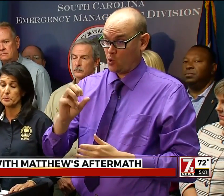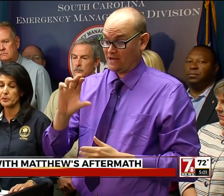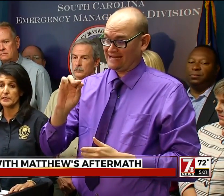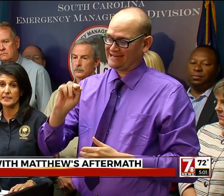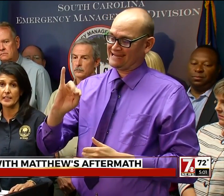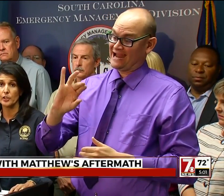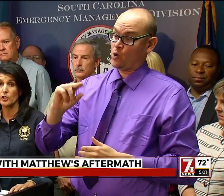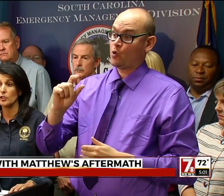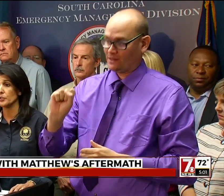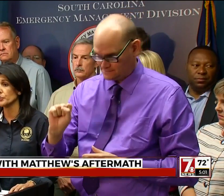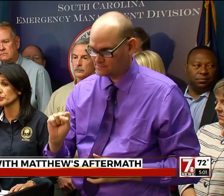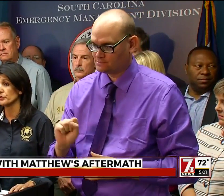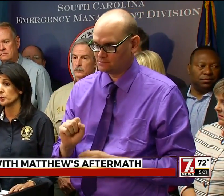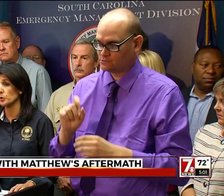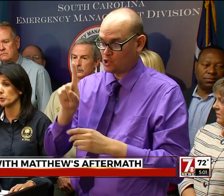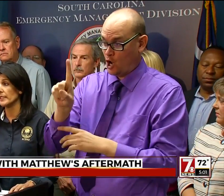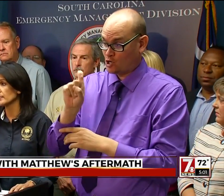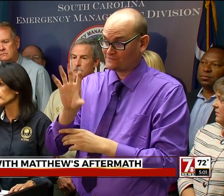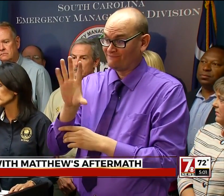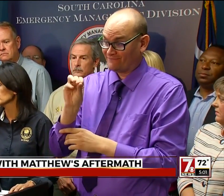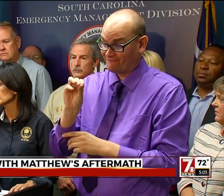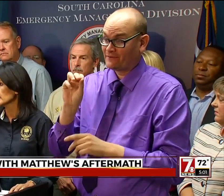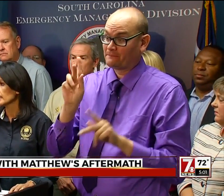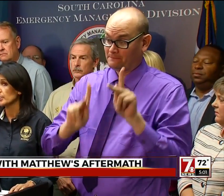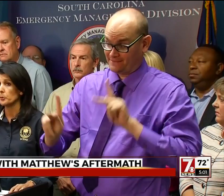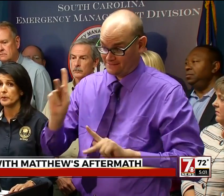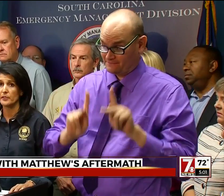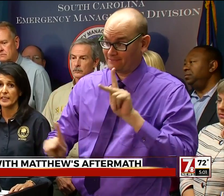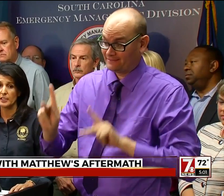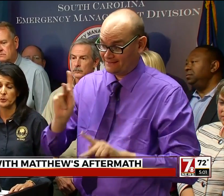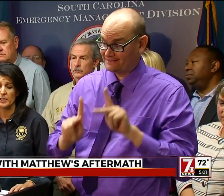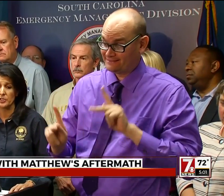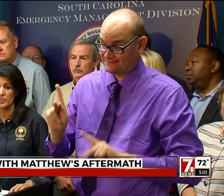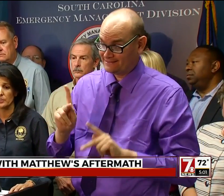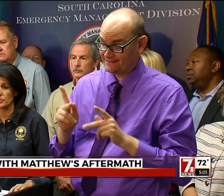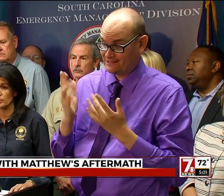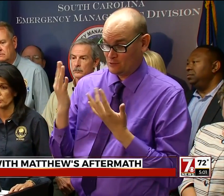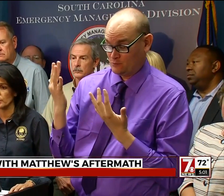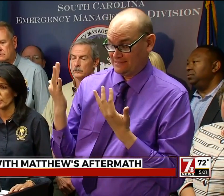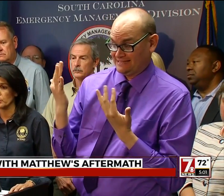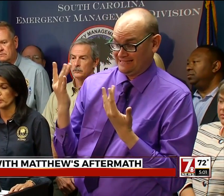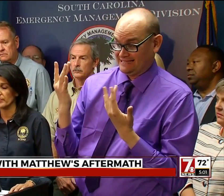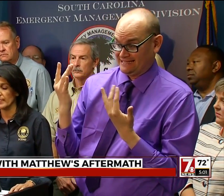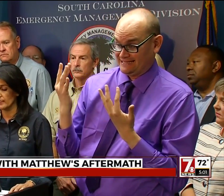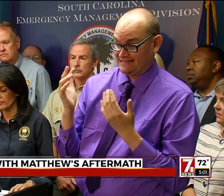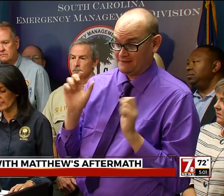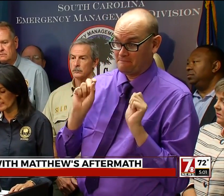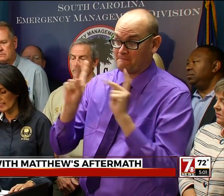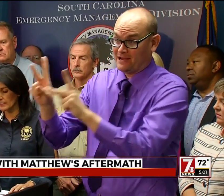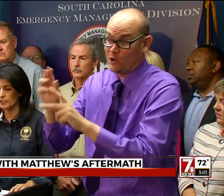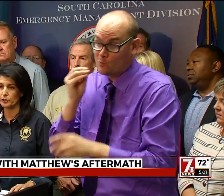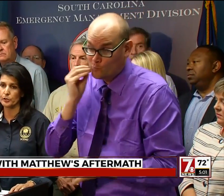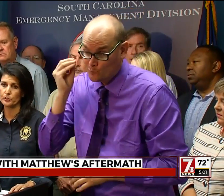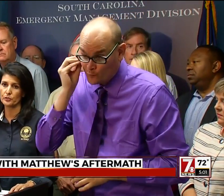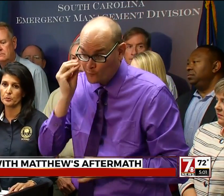YEAR'S RECORD FLOOD. THE TOWN OF MIKLES, WE HAD